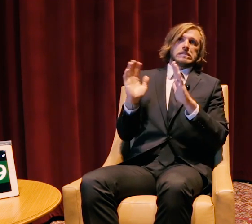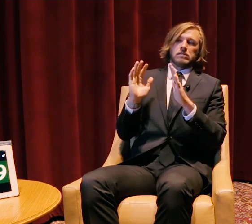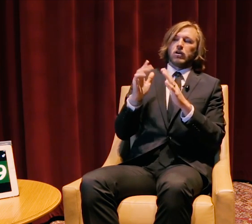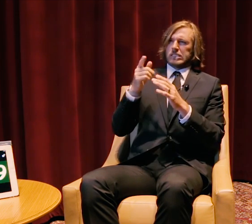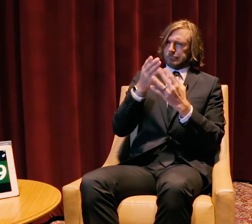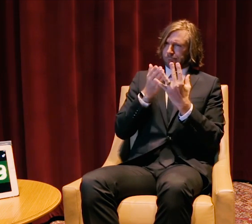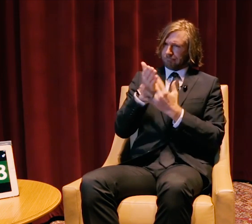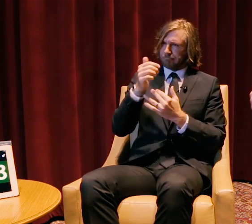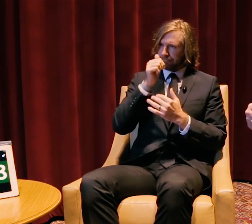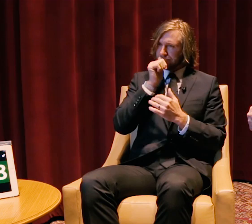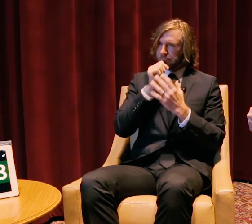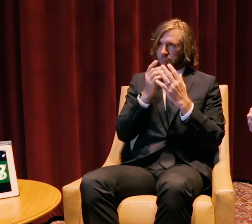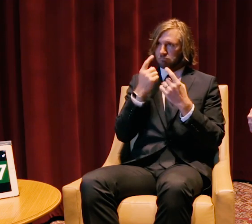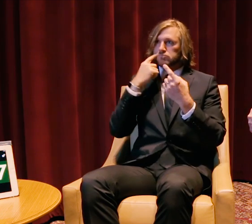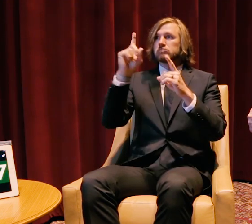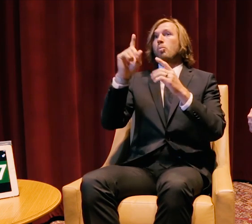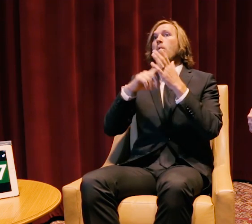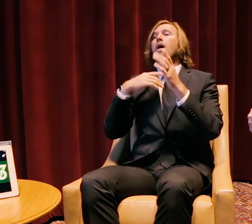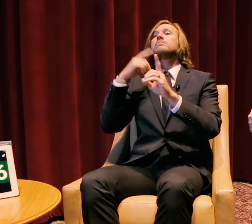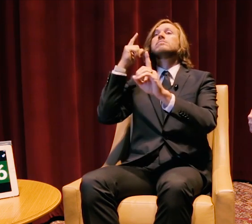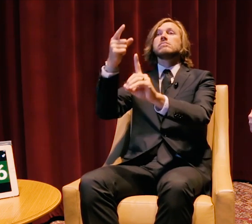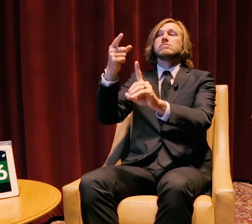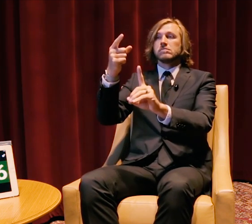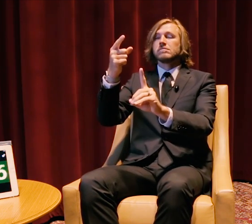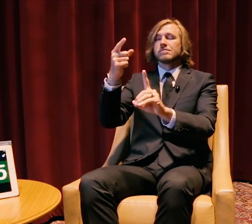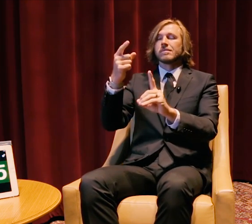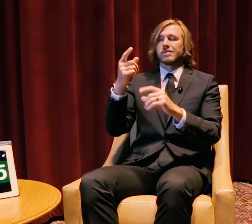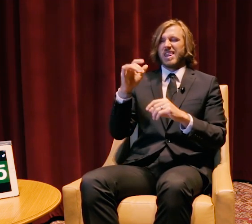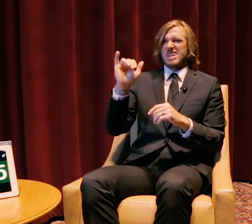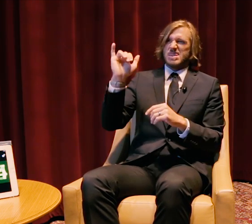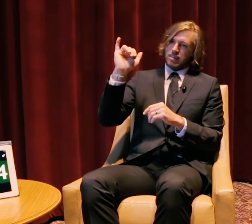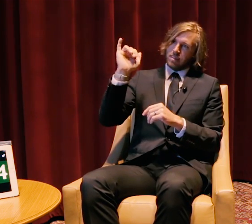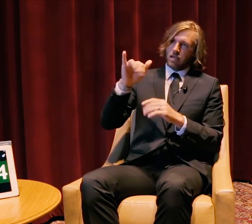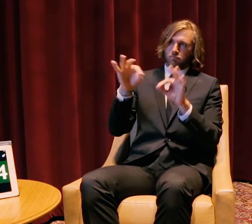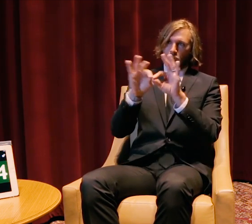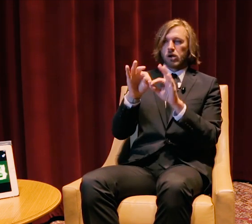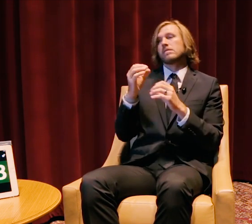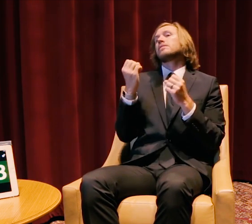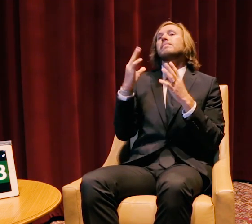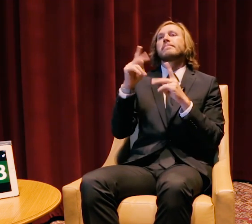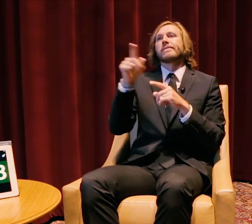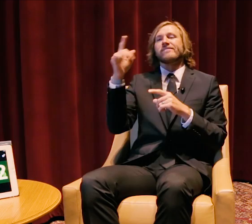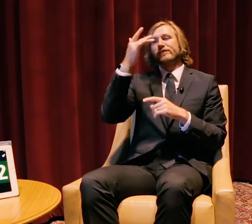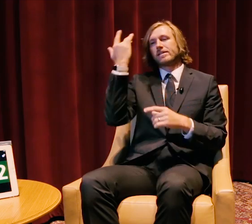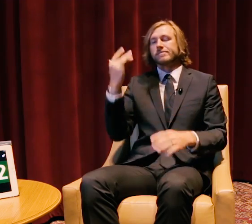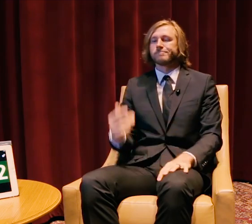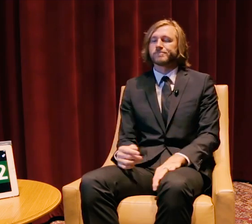to try to achieve my ultimate goal, that's something that's very important that a lot of people forget.